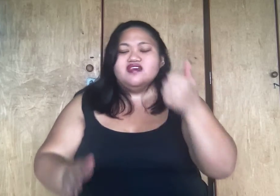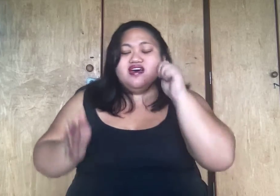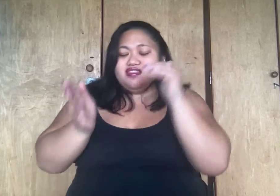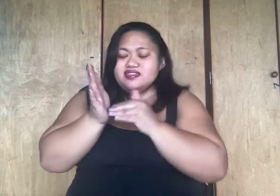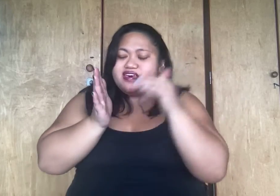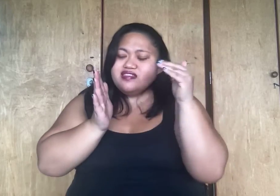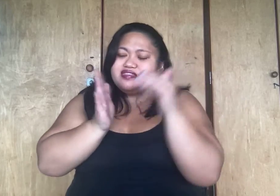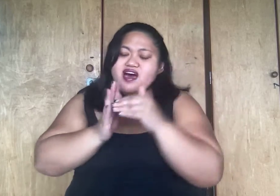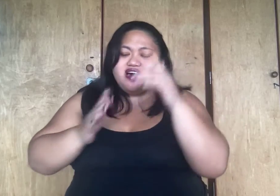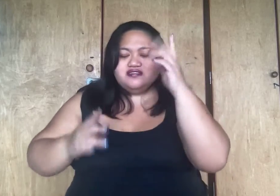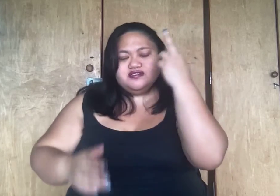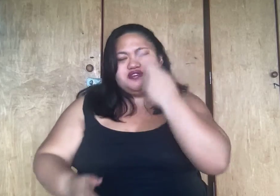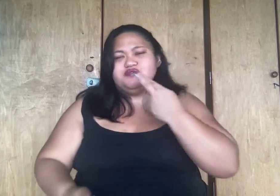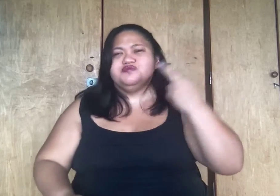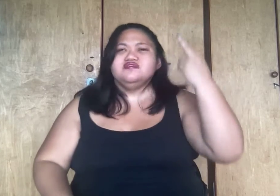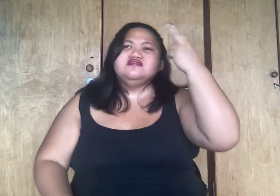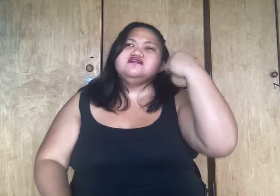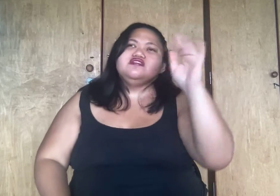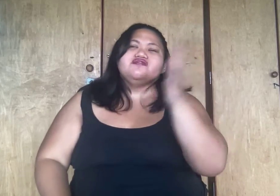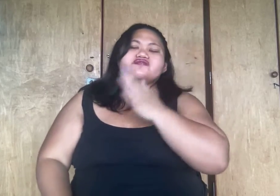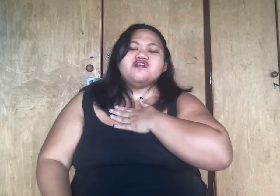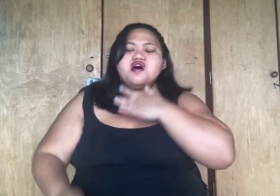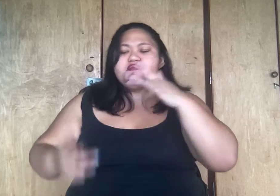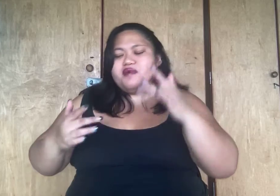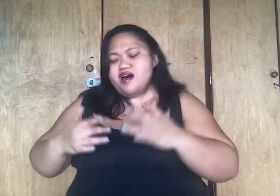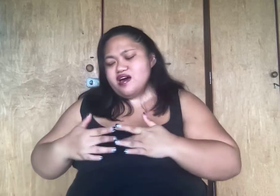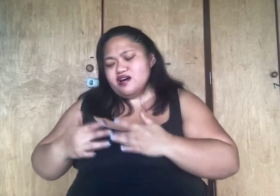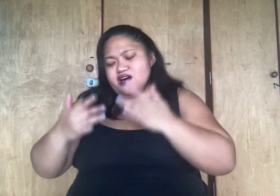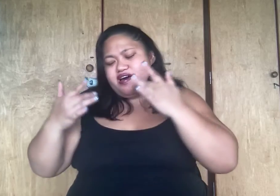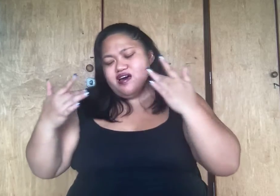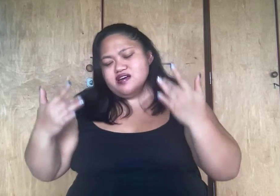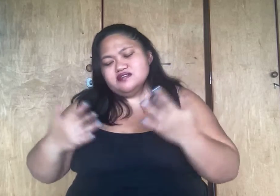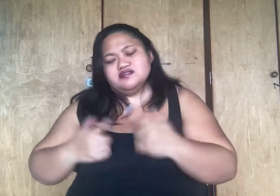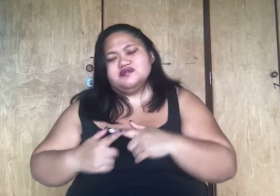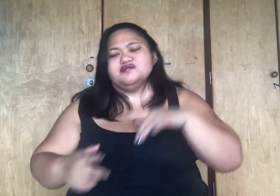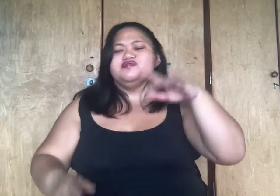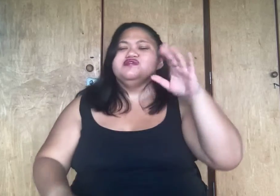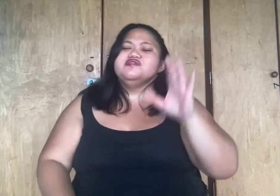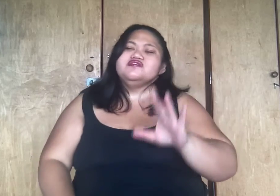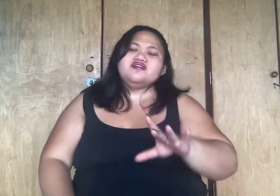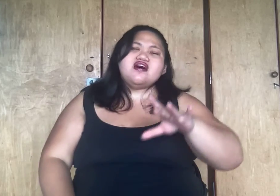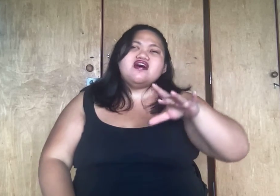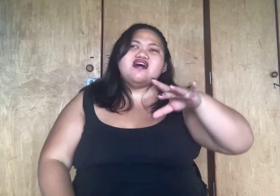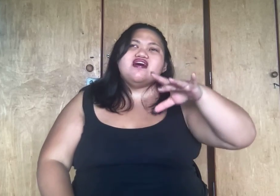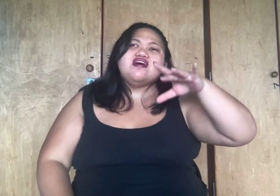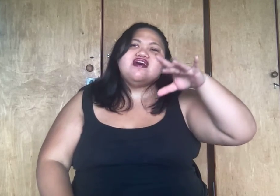... Ten thousand reasons ... ... for my heart to ... ... find ...